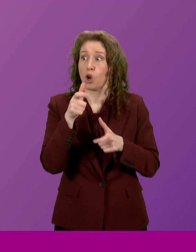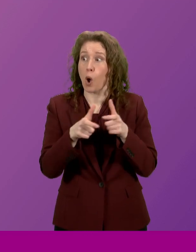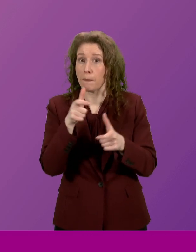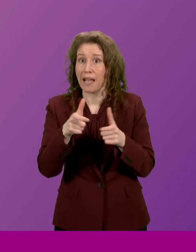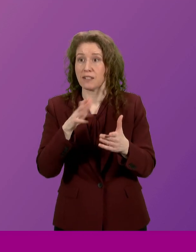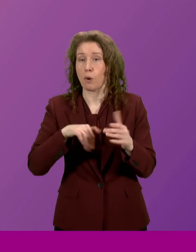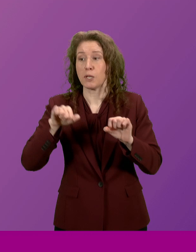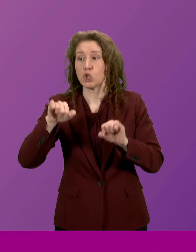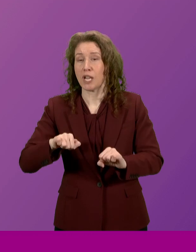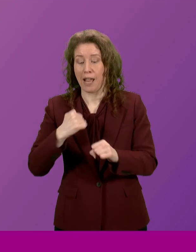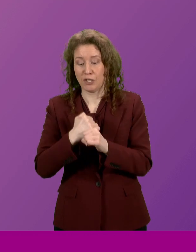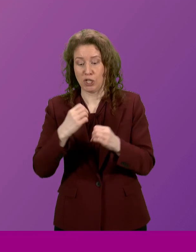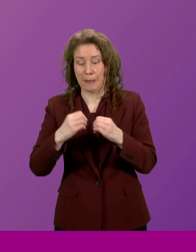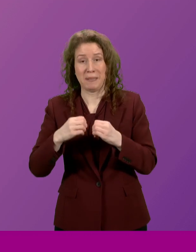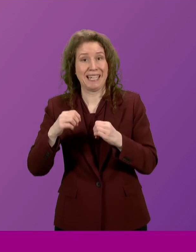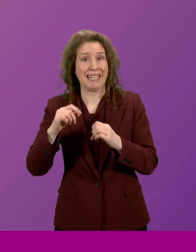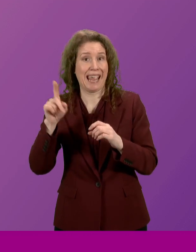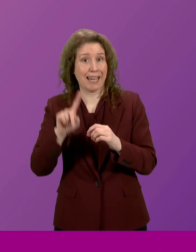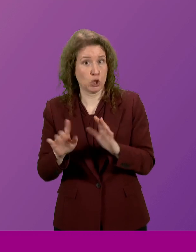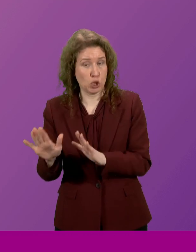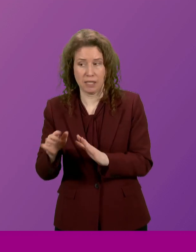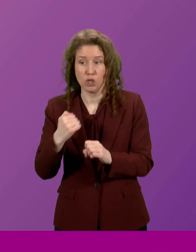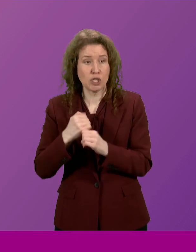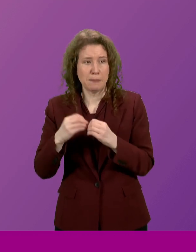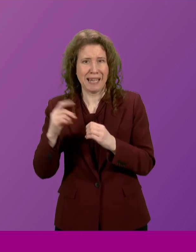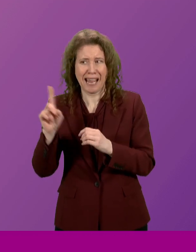chair of Great British Energy, we know that GB energy will not be delivering reductions